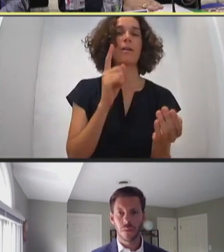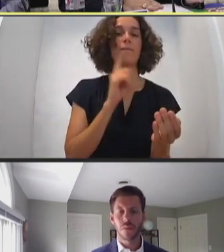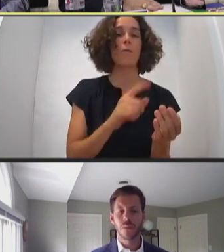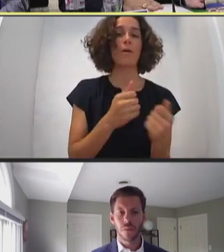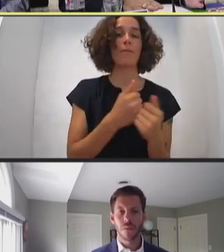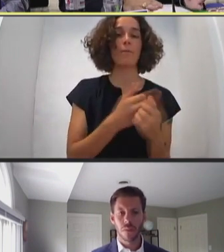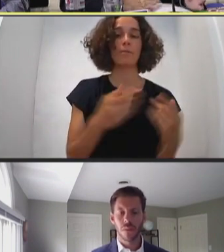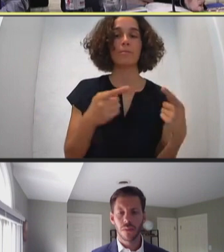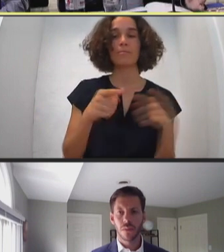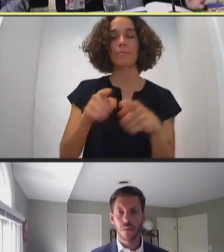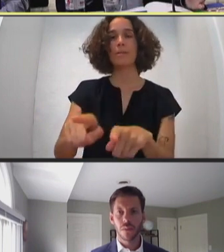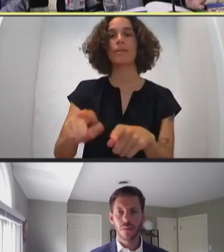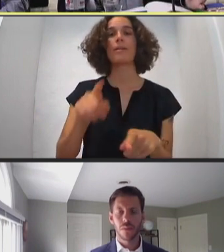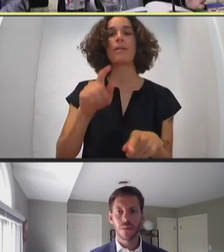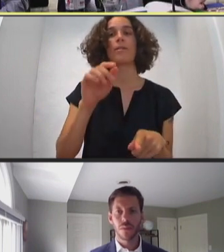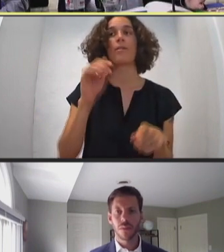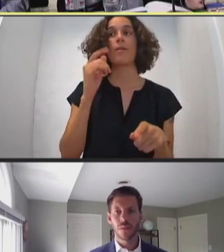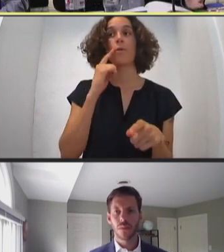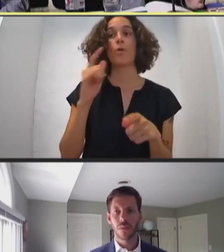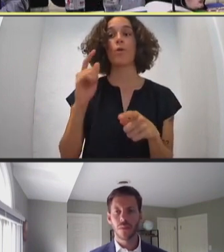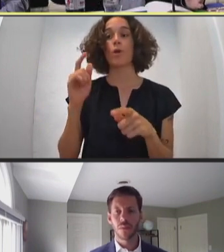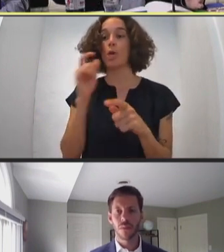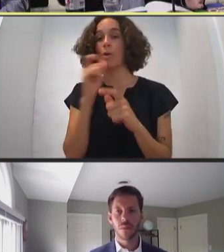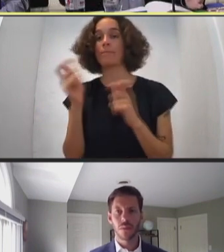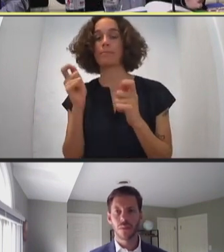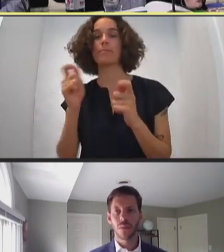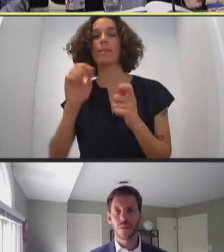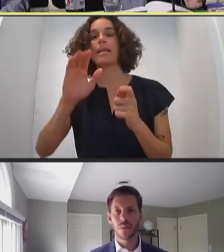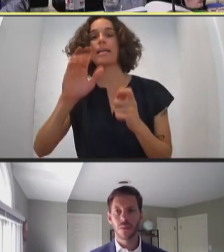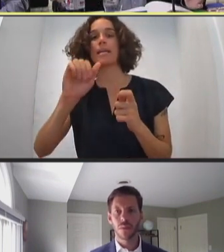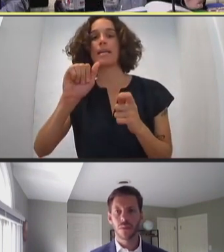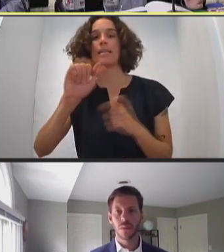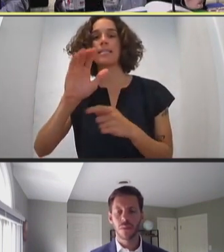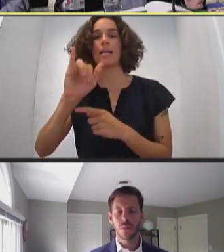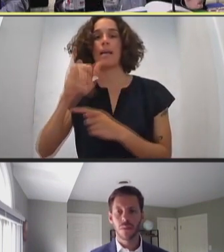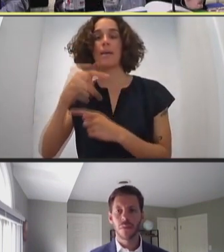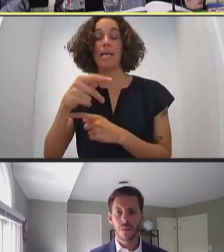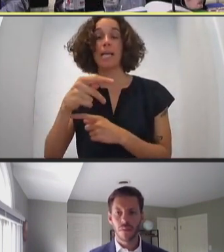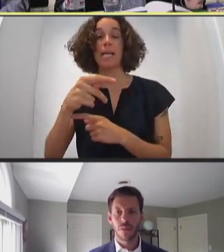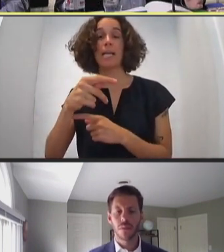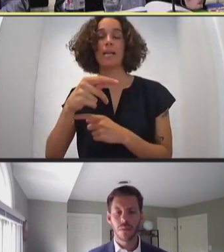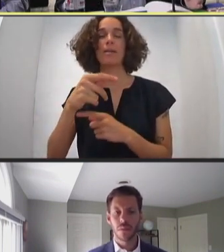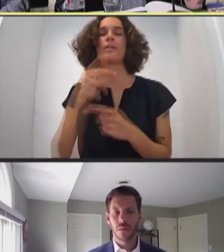You know, as soon as FDA or CDC make a recommendation,